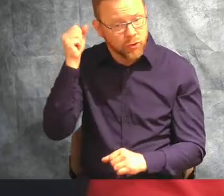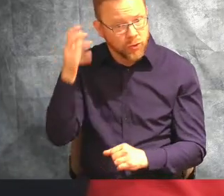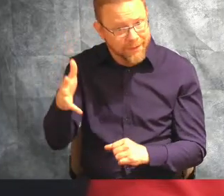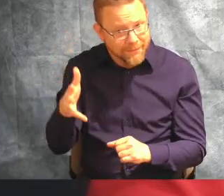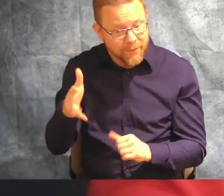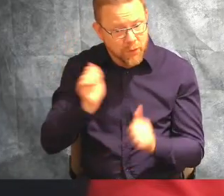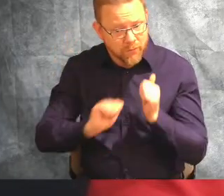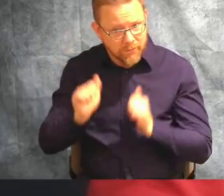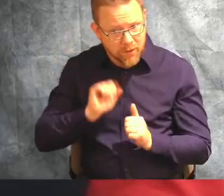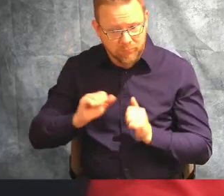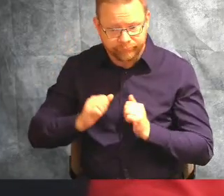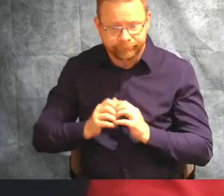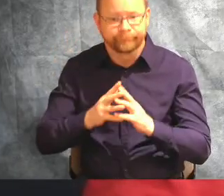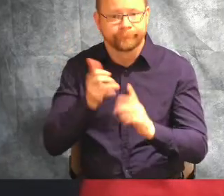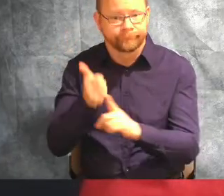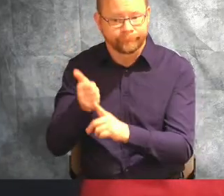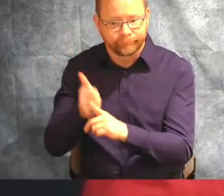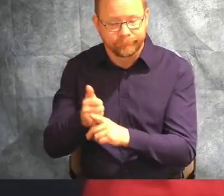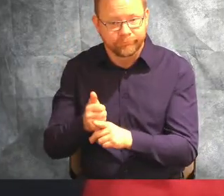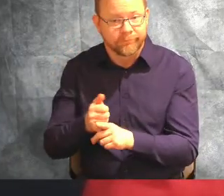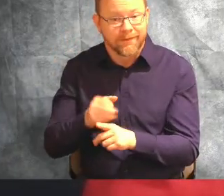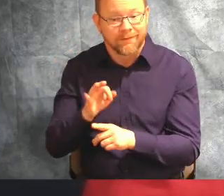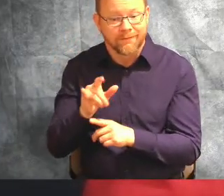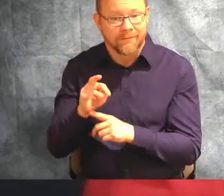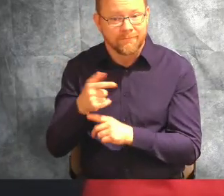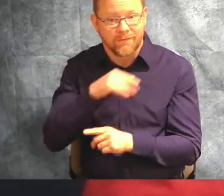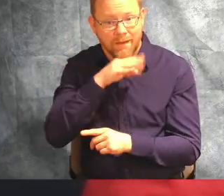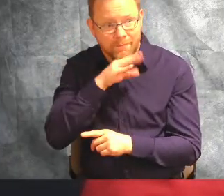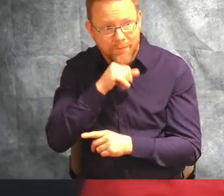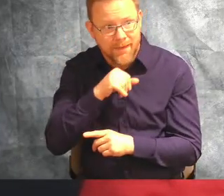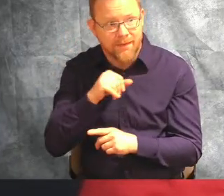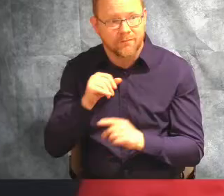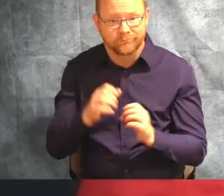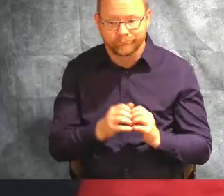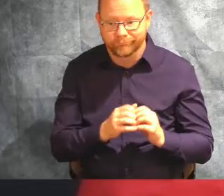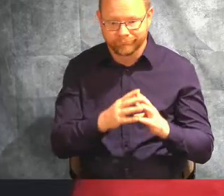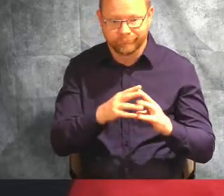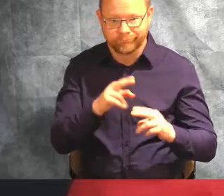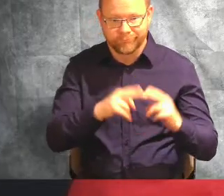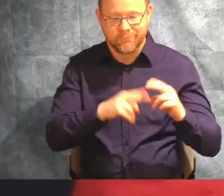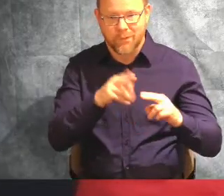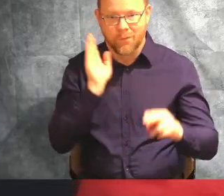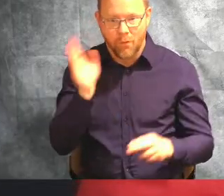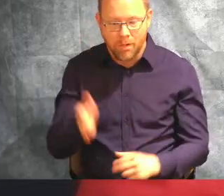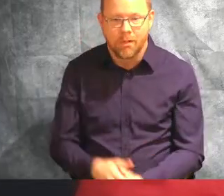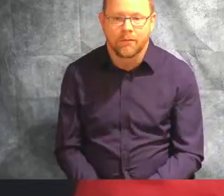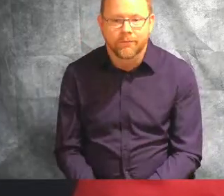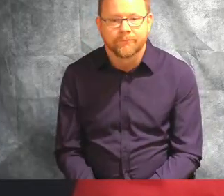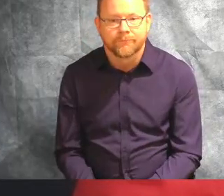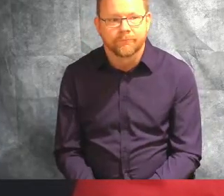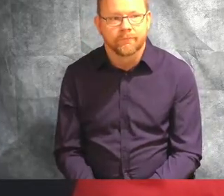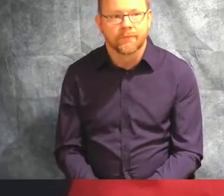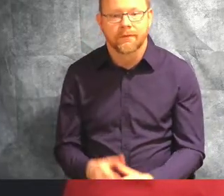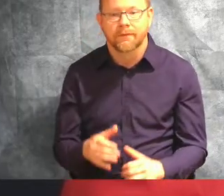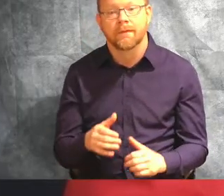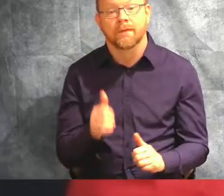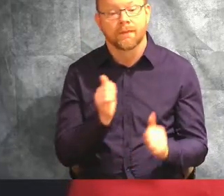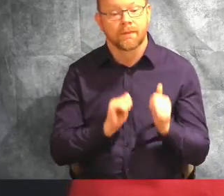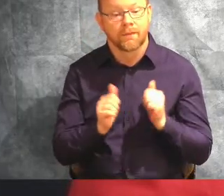theater. flying pig I just saw they are building a building. you have the playhouse and the ballet